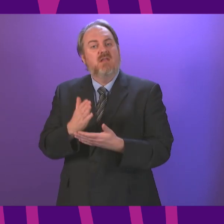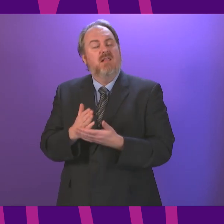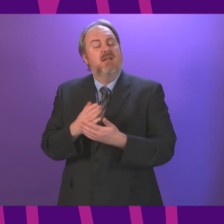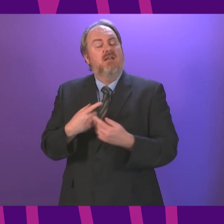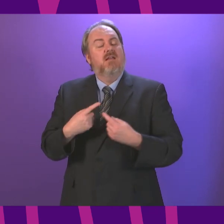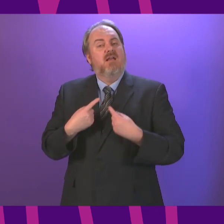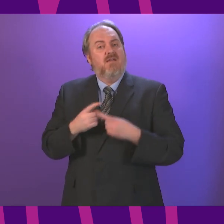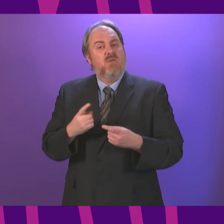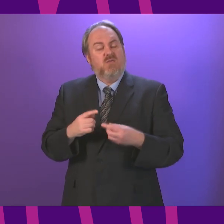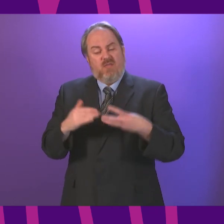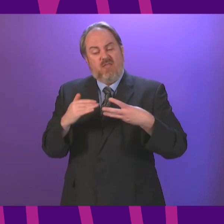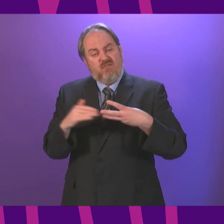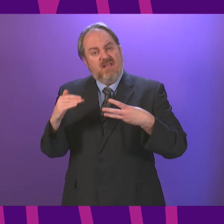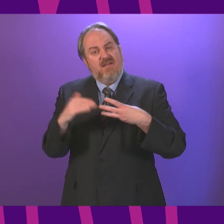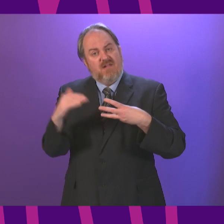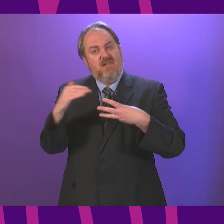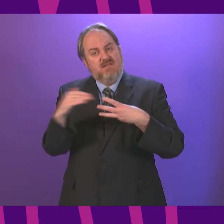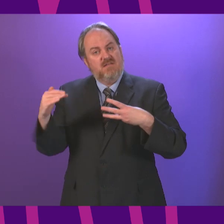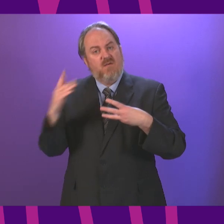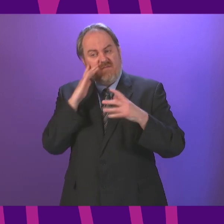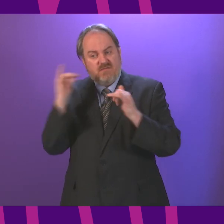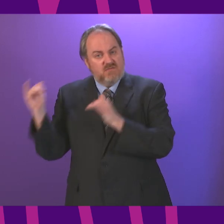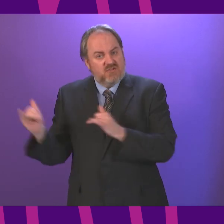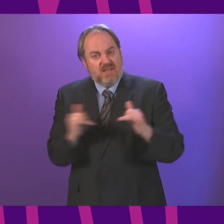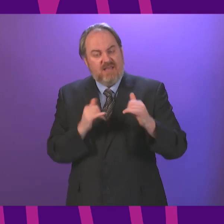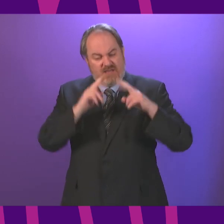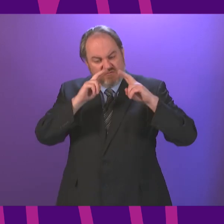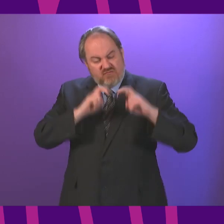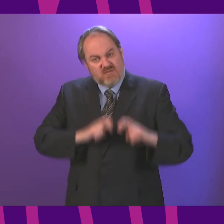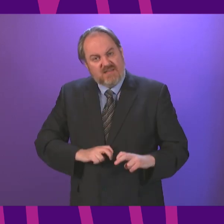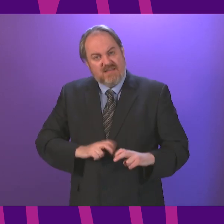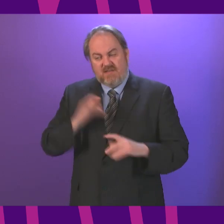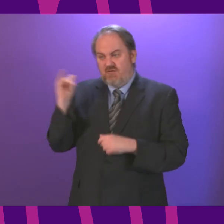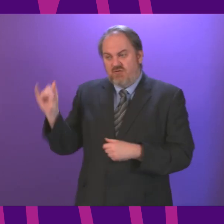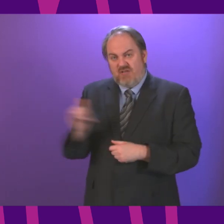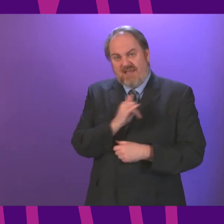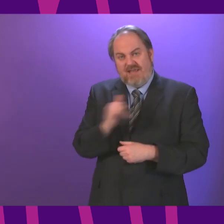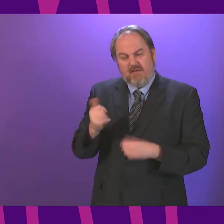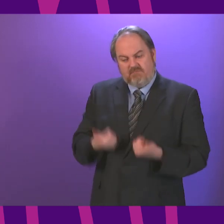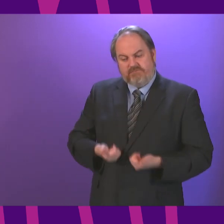the three levels of inspection and scrutiny in Scottish education. I intend to continue—with